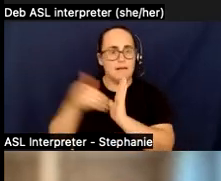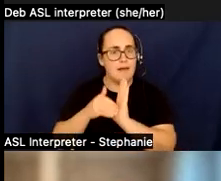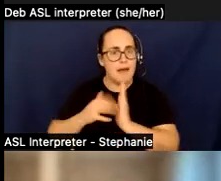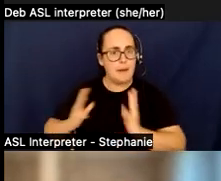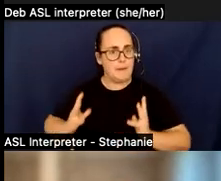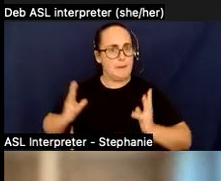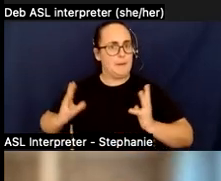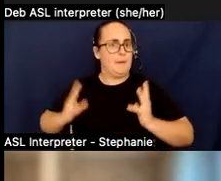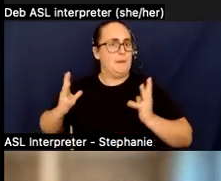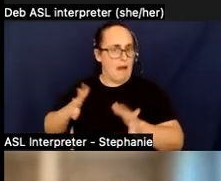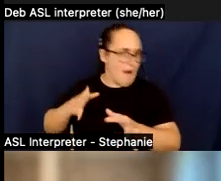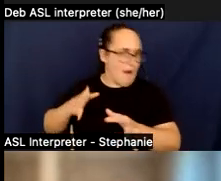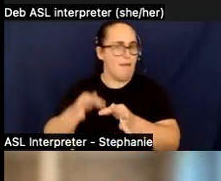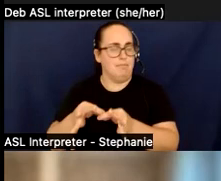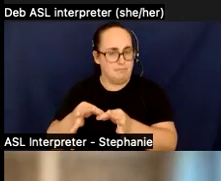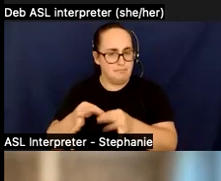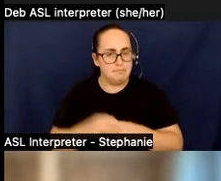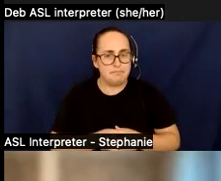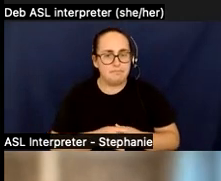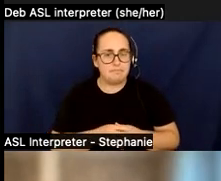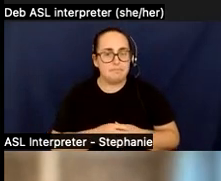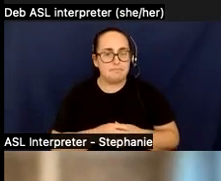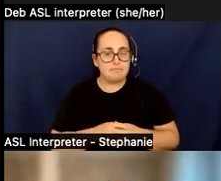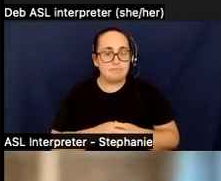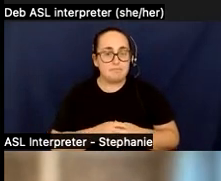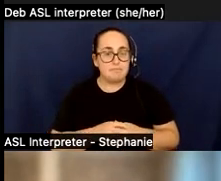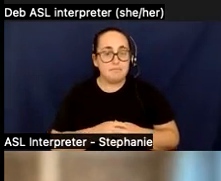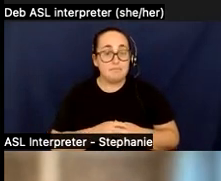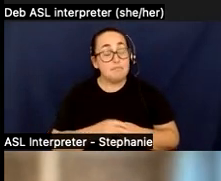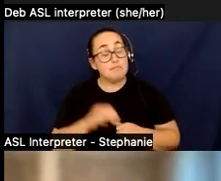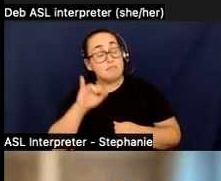And you can also apply for this program if you want to develop a second phase to an